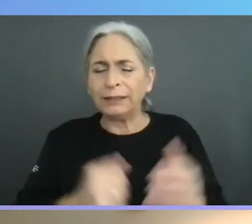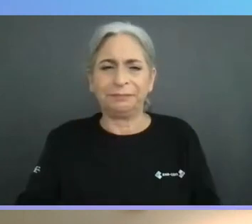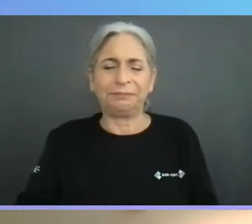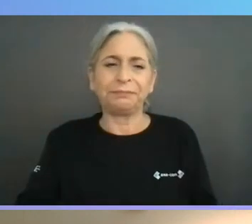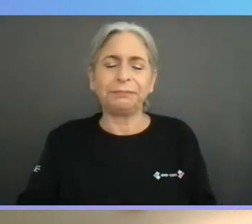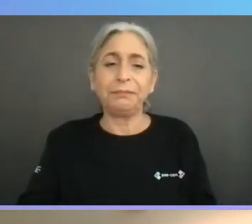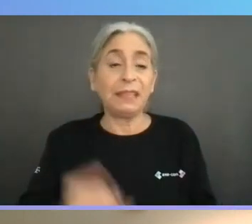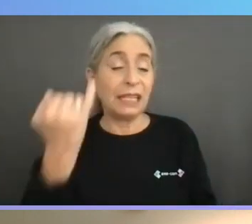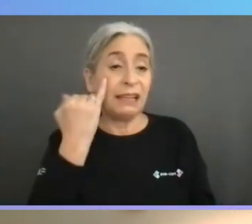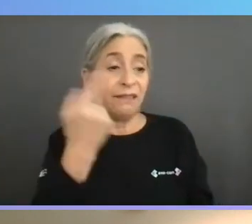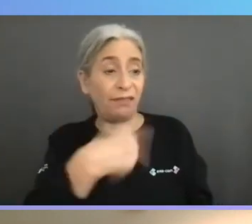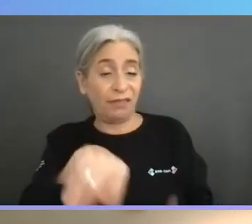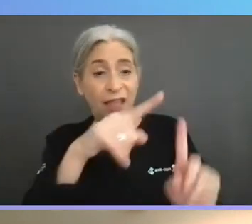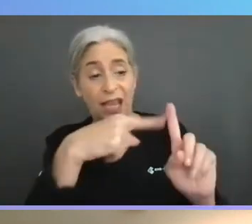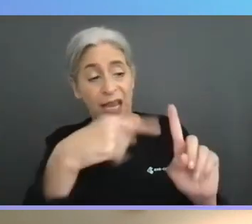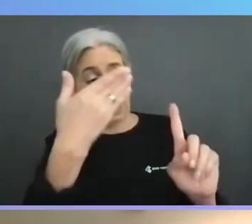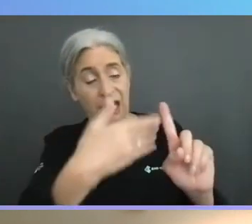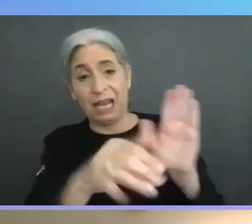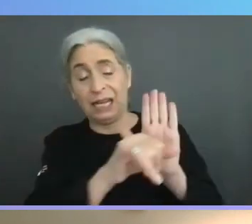they identify why with things such as having a disability or